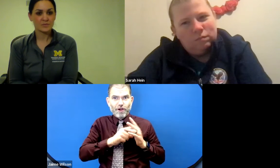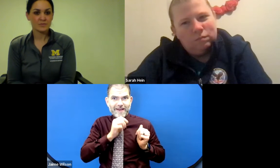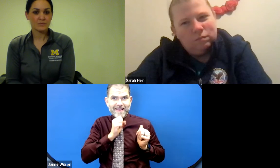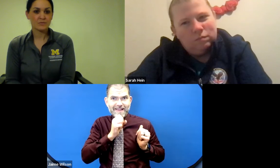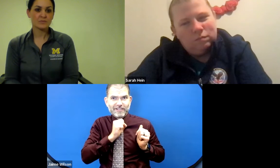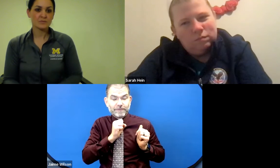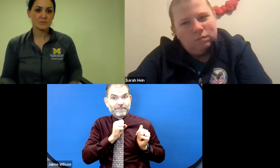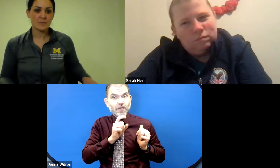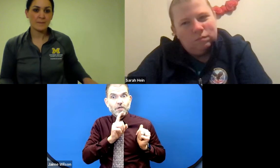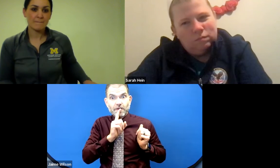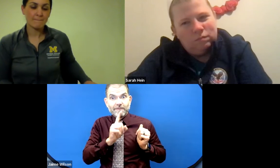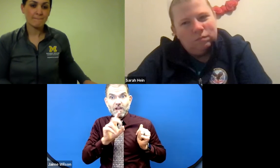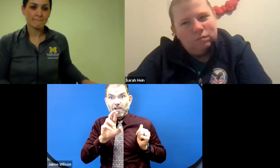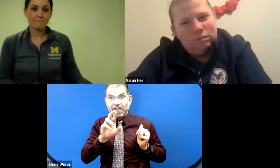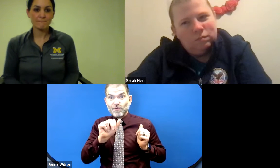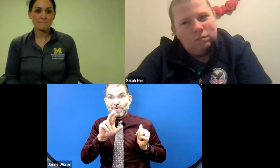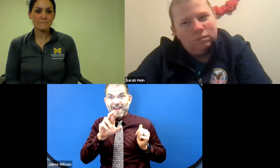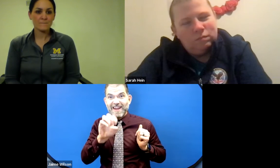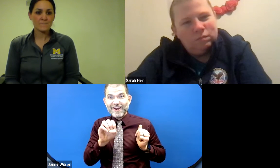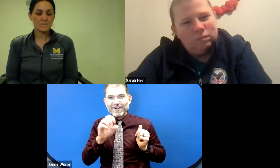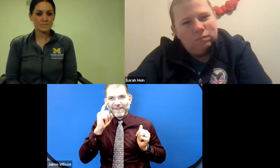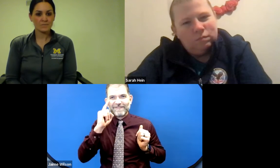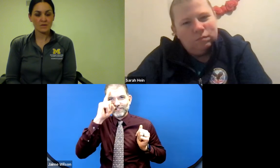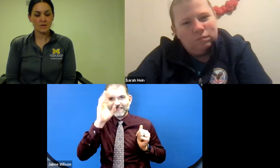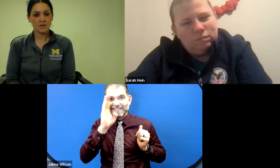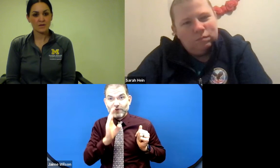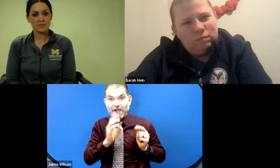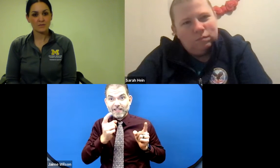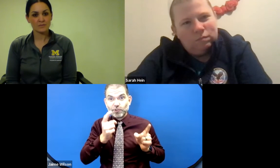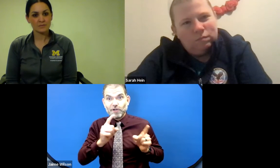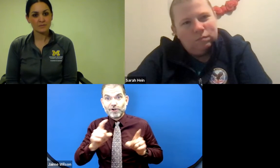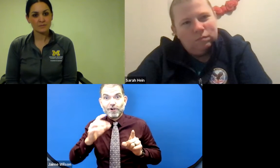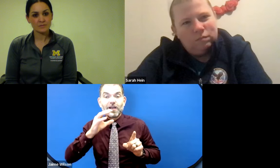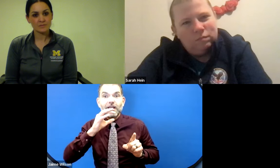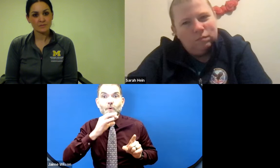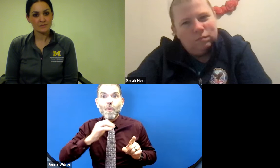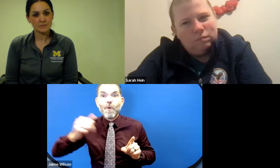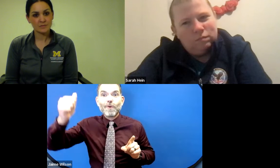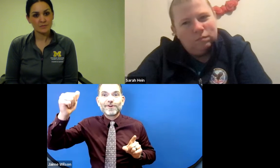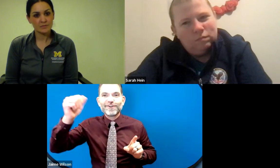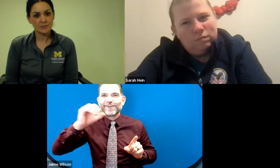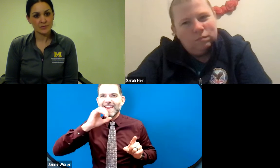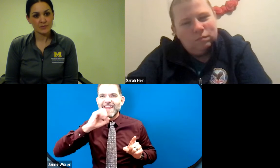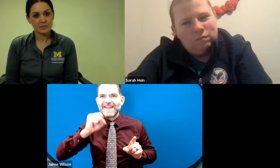ASL Interpreter: so much younger ASL Interpreter: age. ASL Interpreter: It's rare for a schizophrenic person